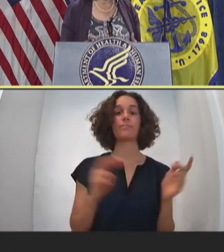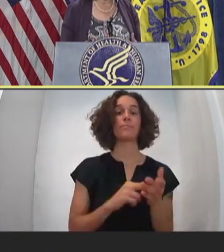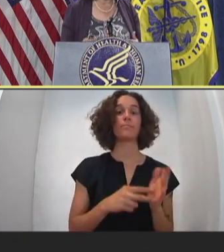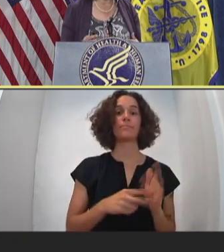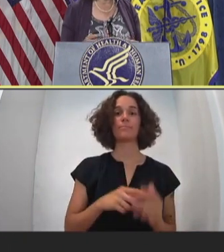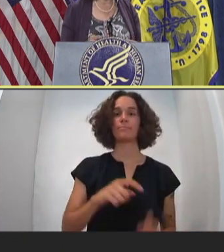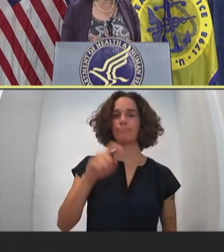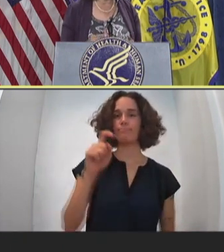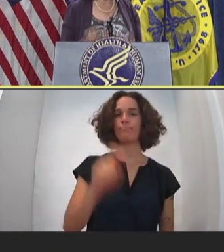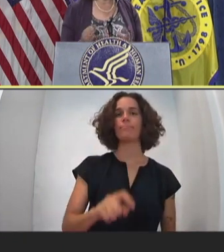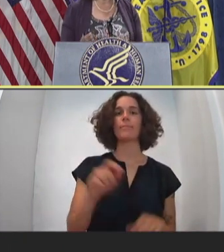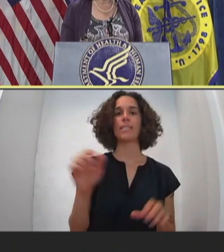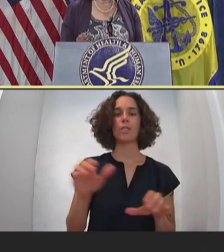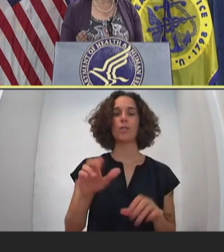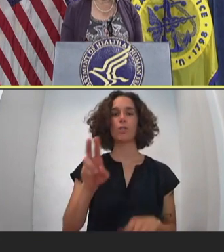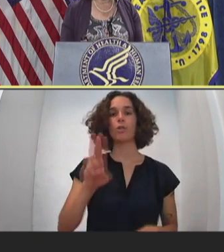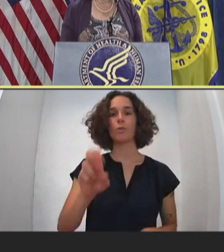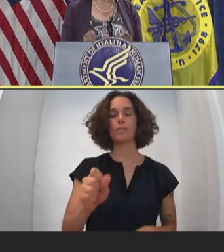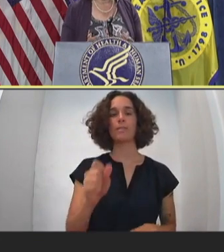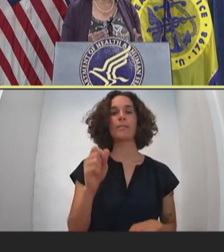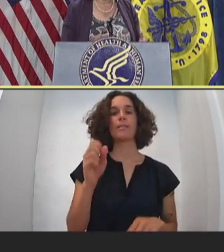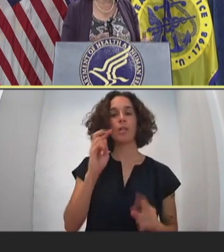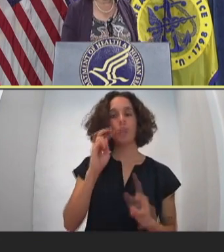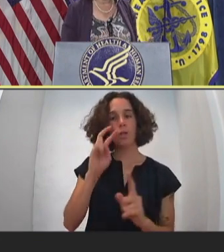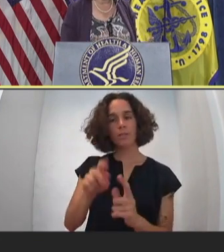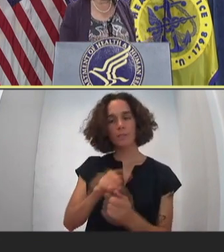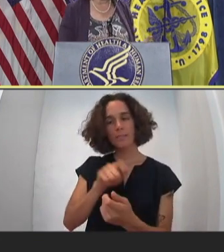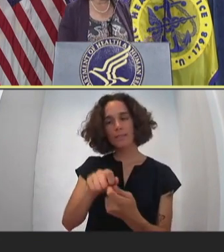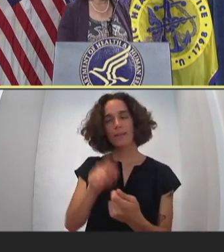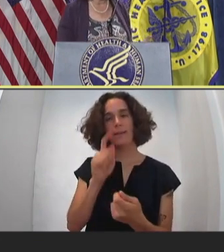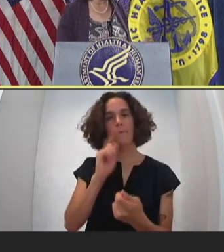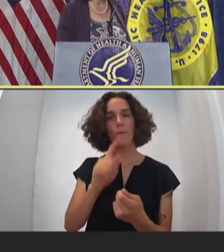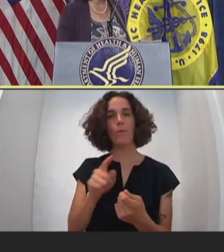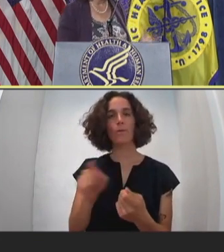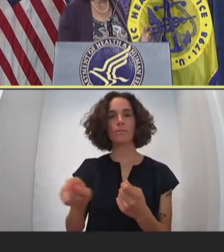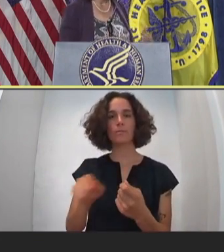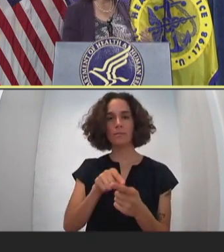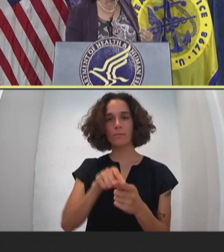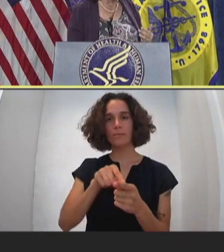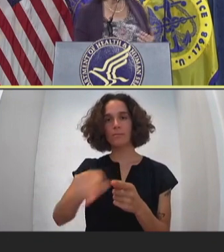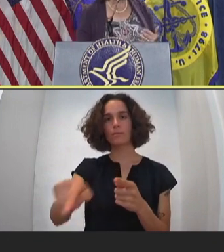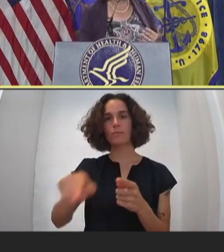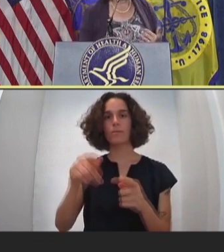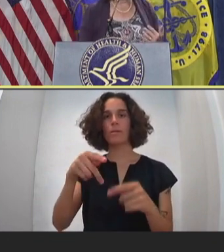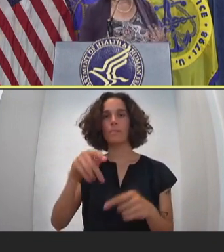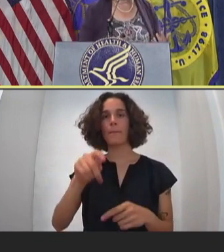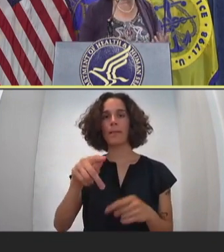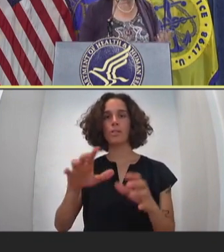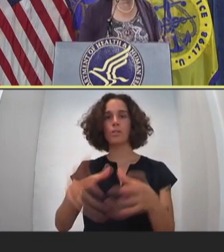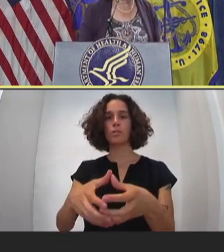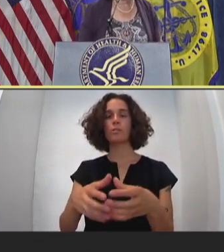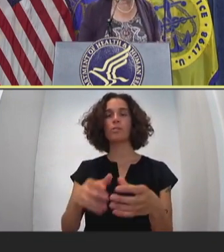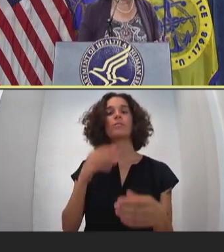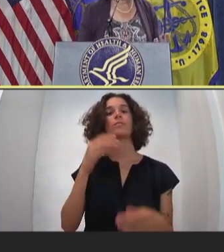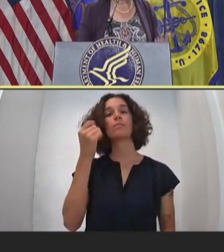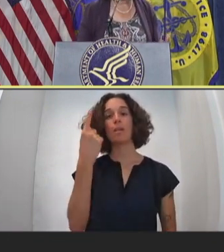and look at it very specifically for target populations to understand what the economic case